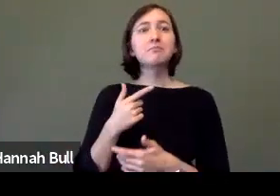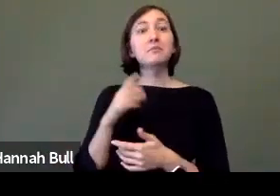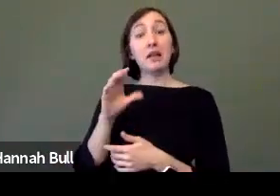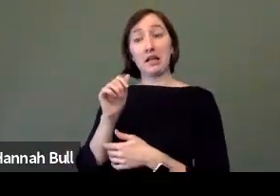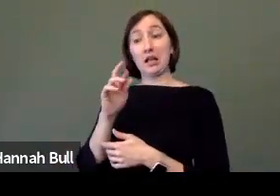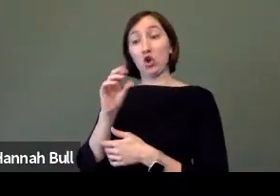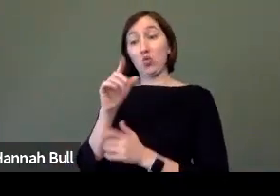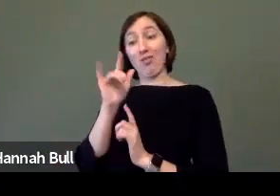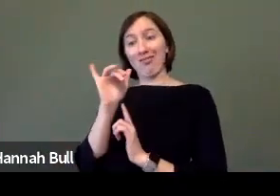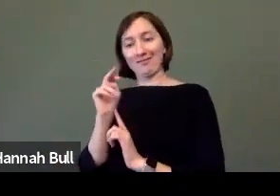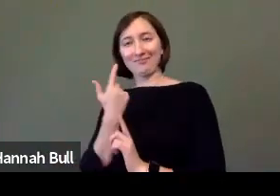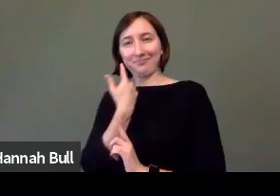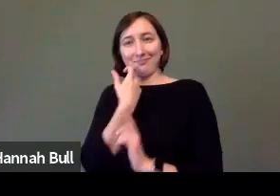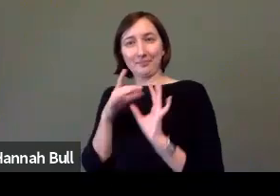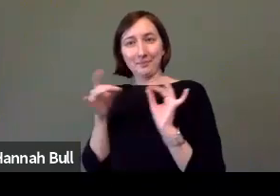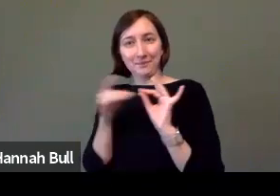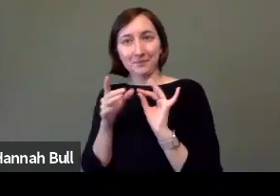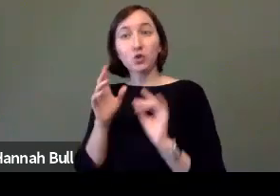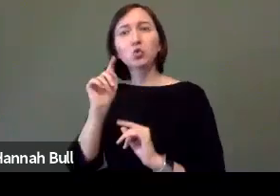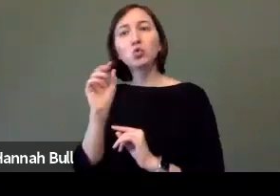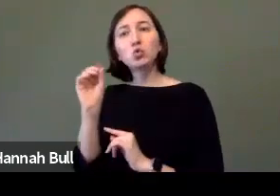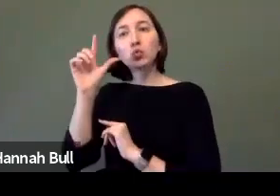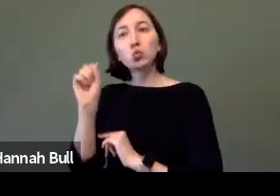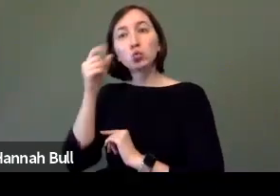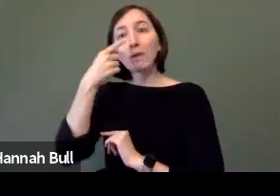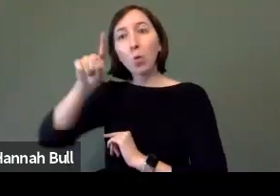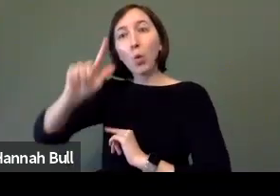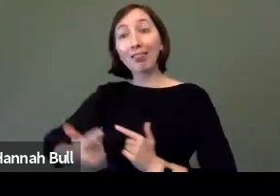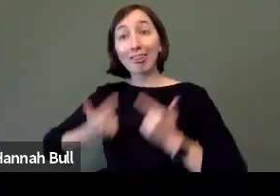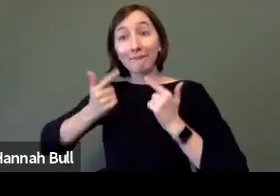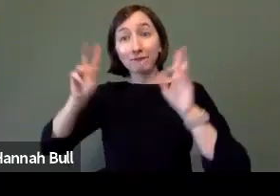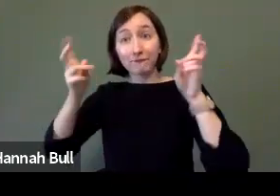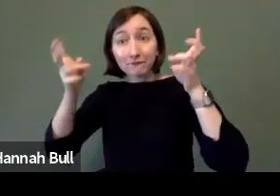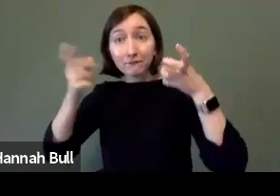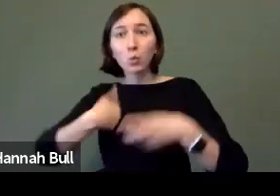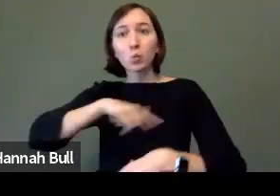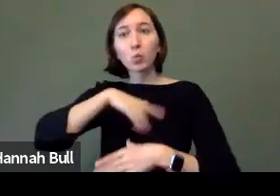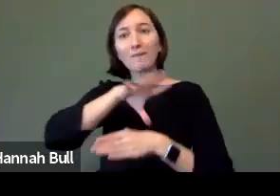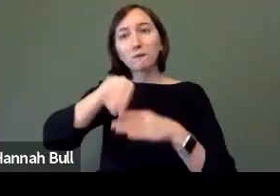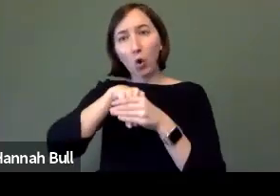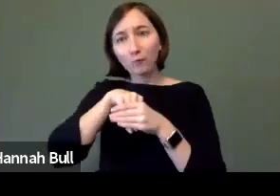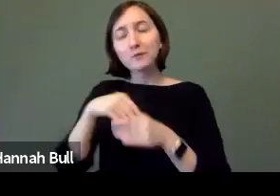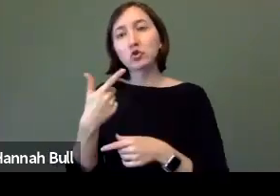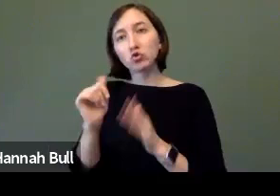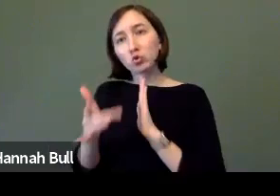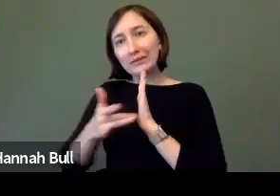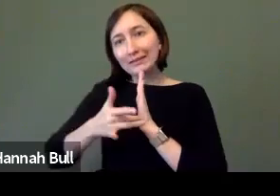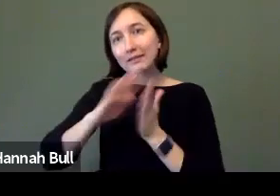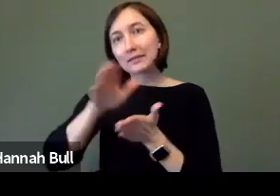we are a part of the Center for Inclusive Design and Innovation. Up here is our mission statement. Tools for Life